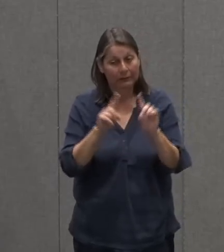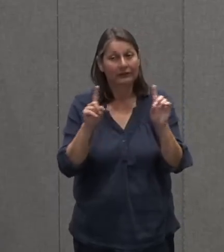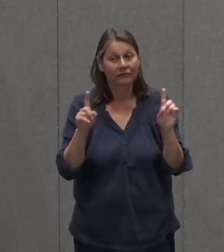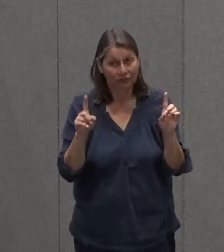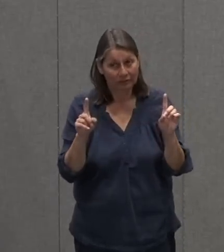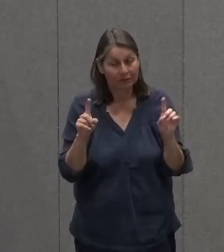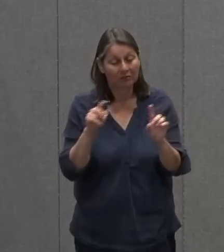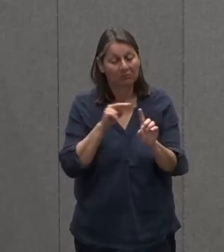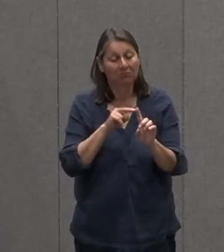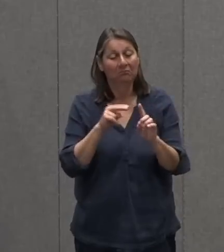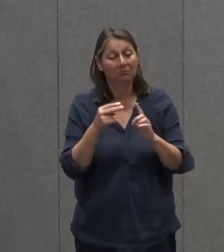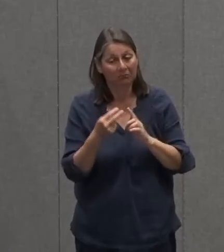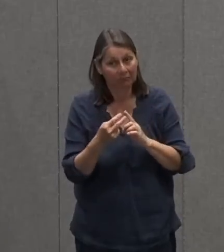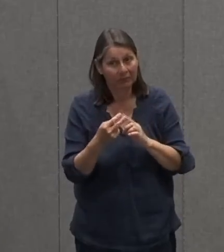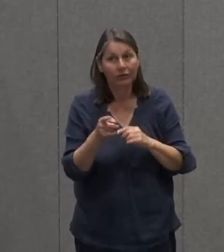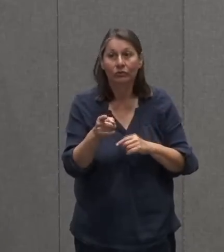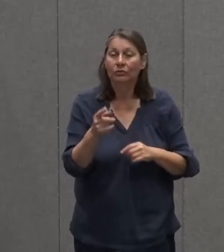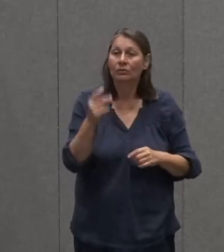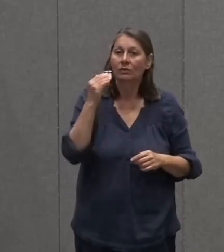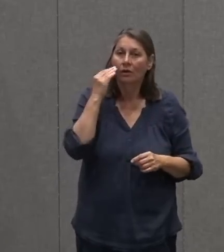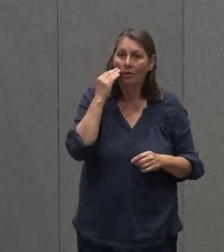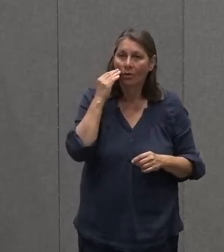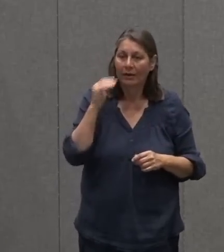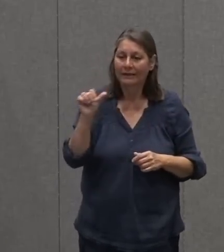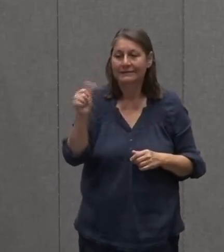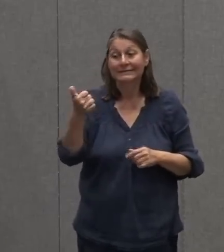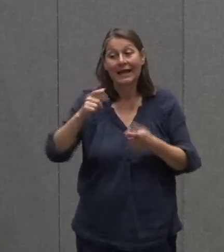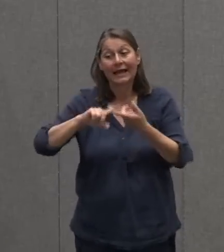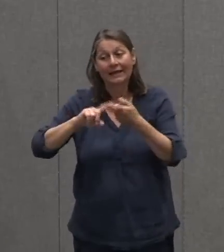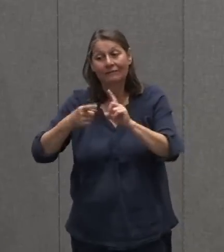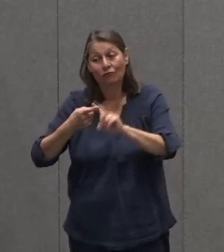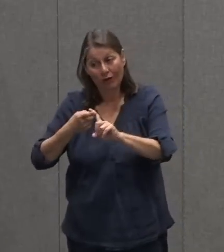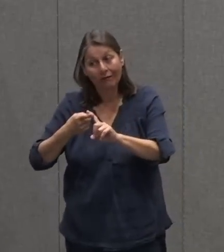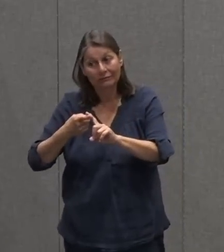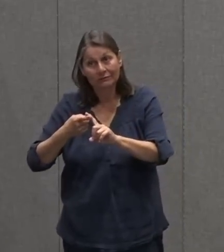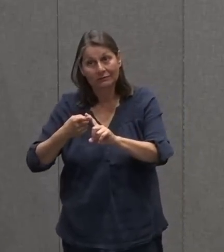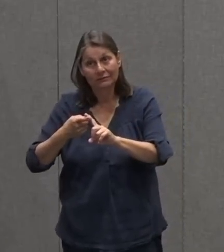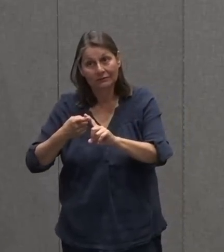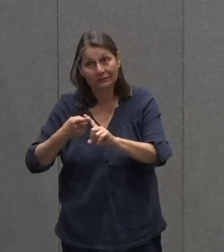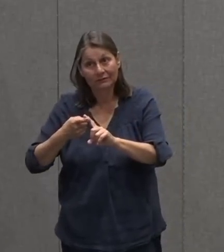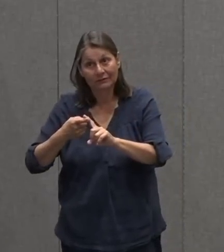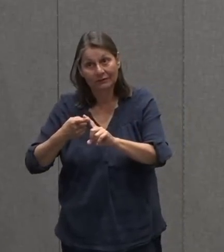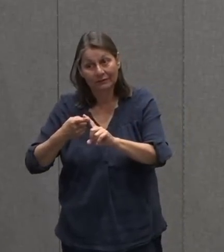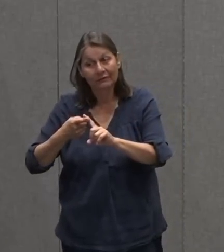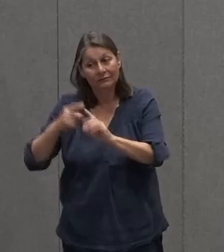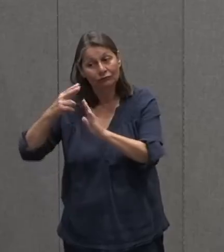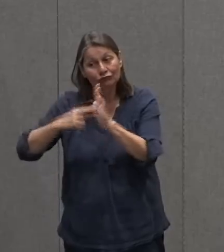Yeah, we know that 10 friends are playing, excuse me, reading books